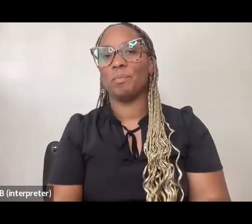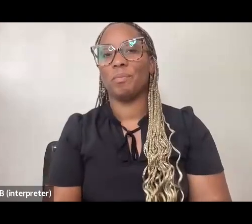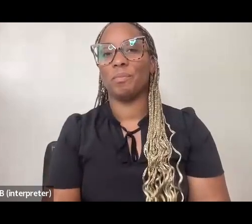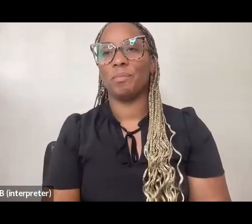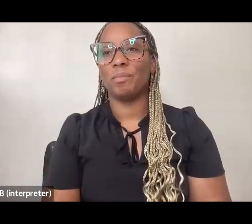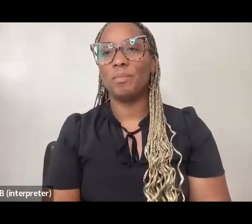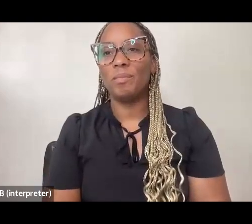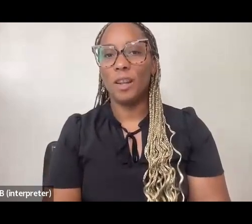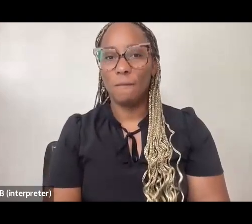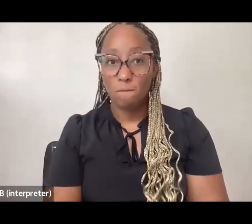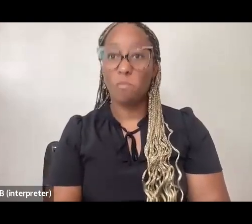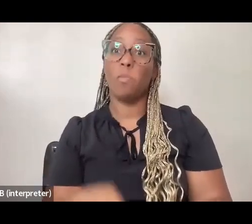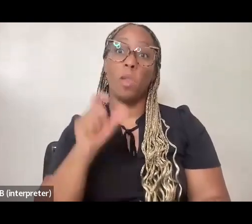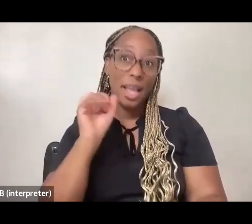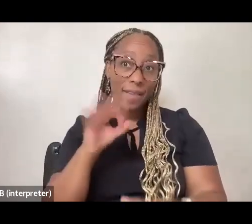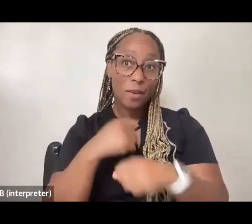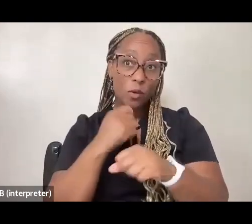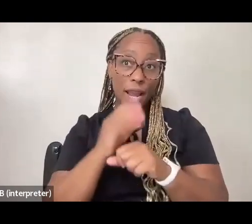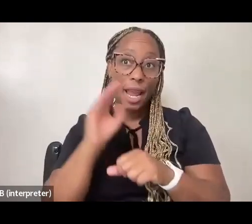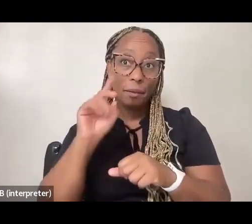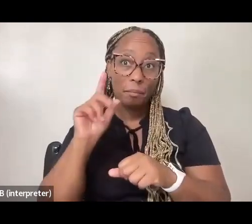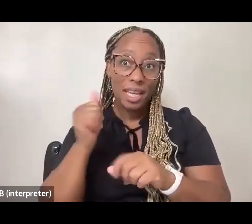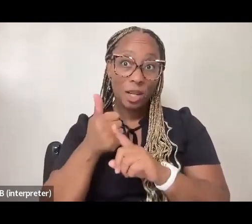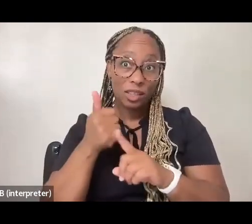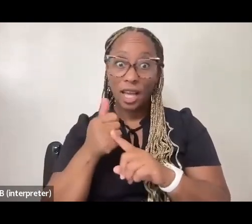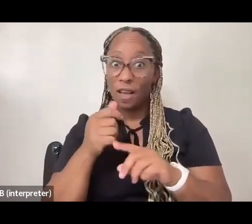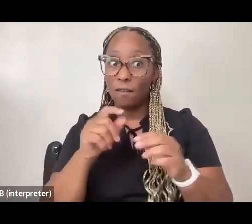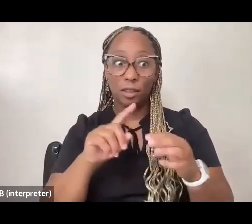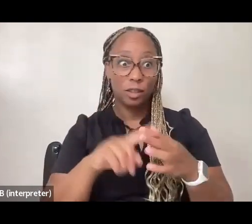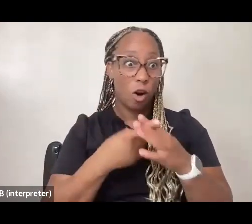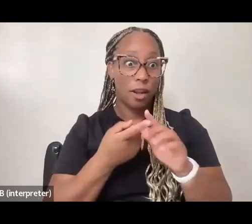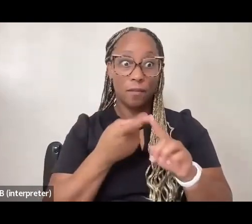If you are creating your own media from scratch, you may want